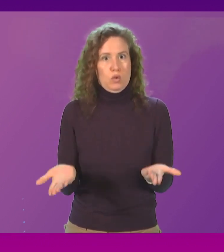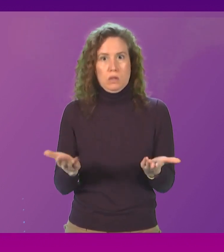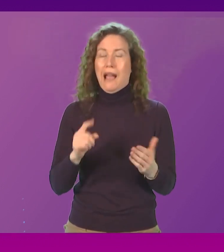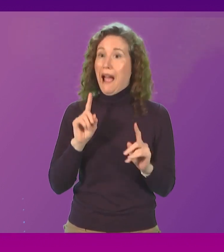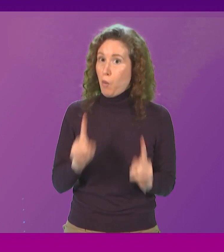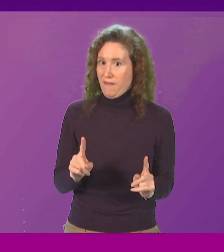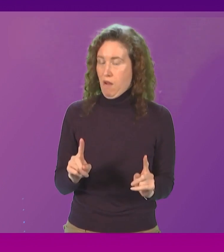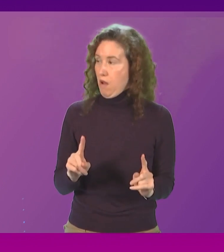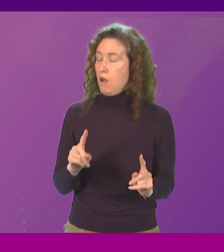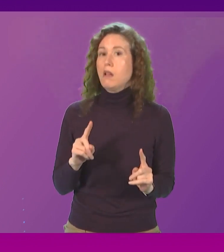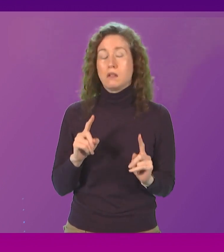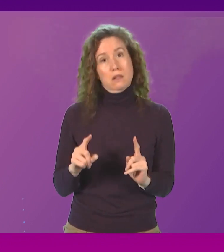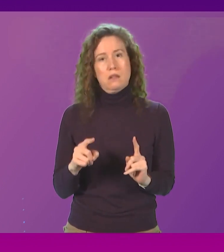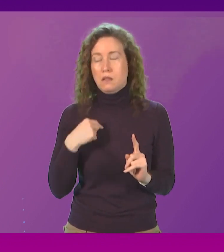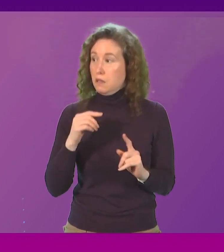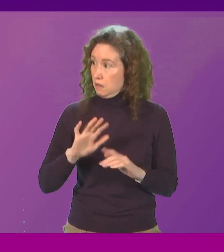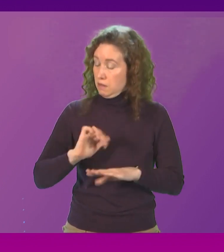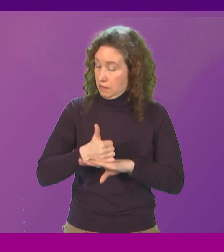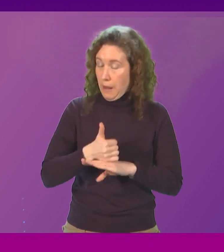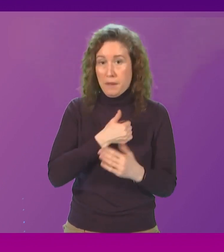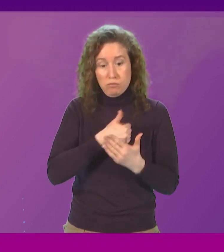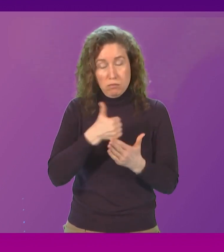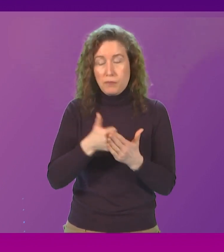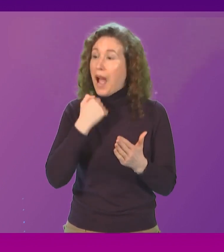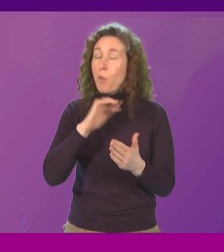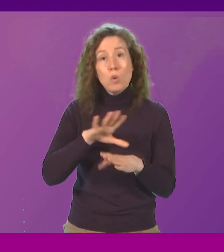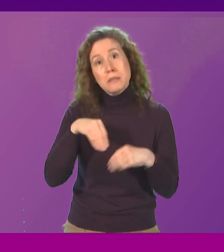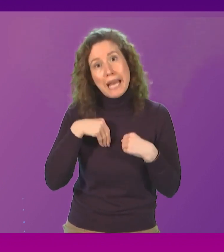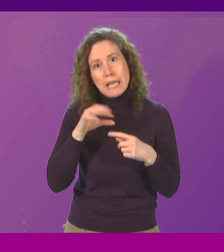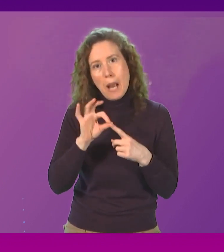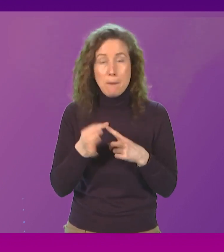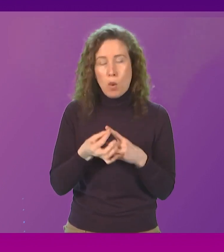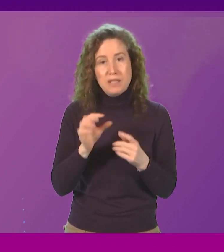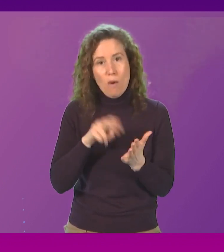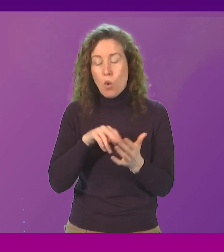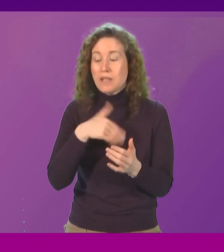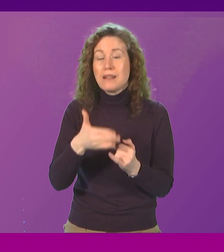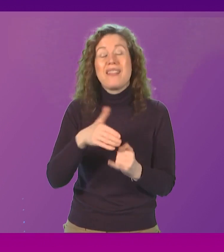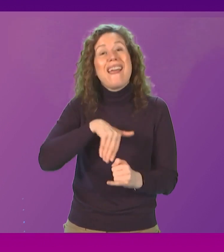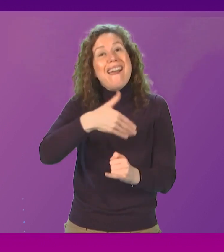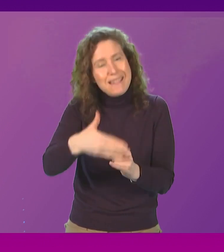However, as is established convention, I will not be taking a point of order until the end of this session.